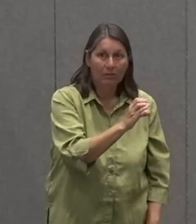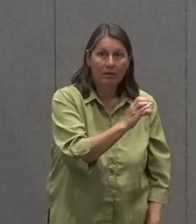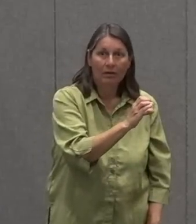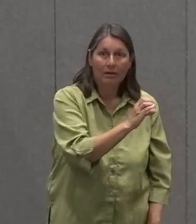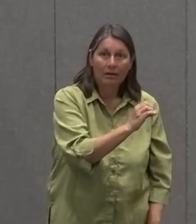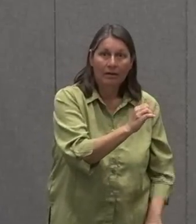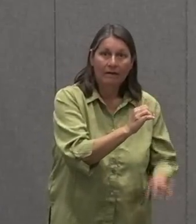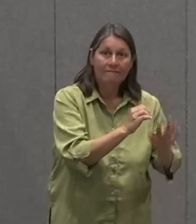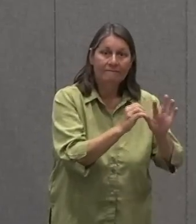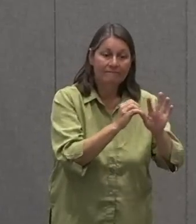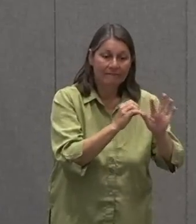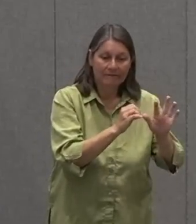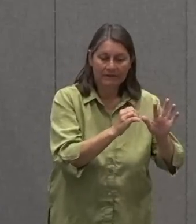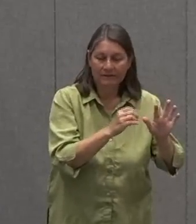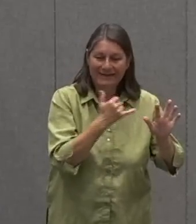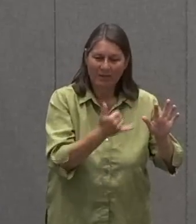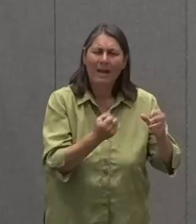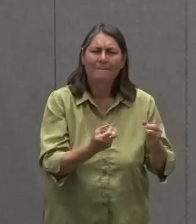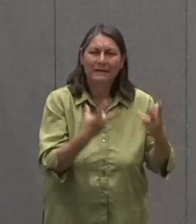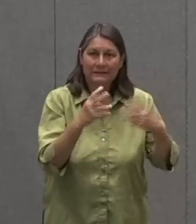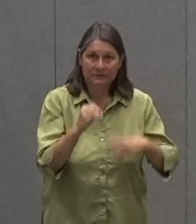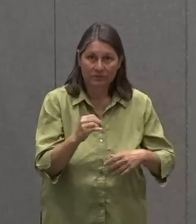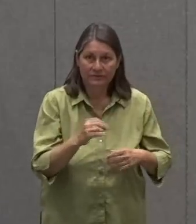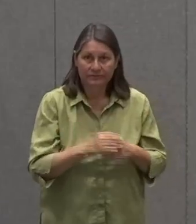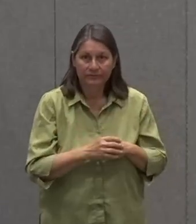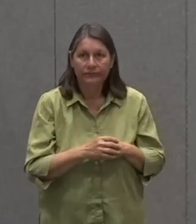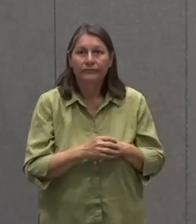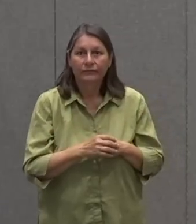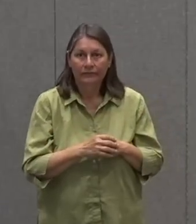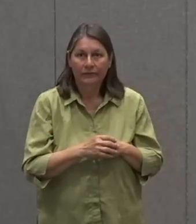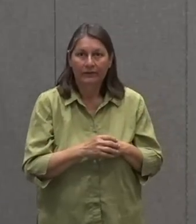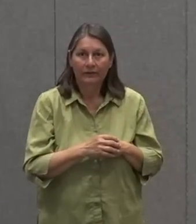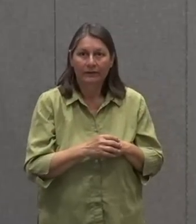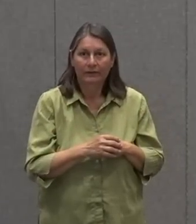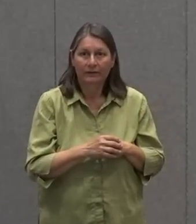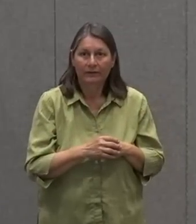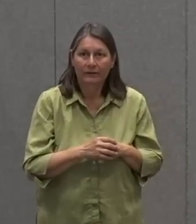so how many zeros now? Two zeros in front of that,